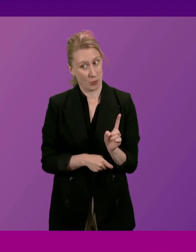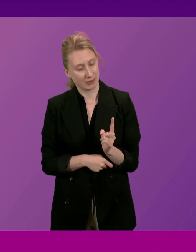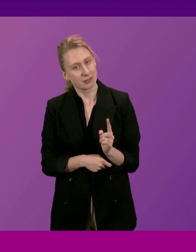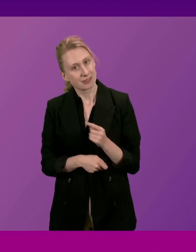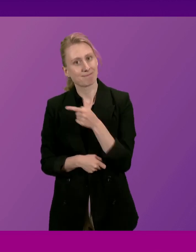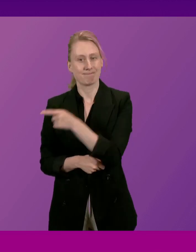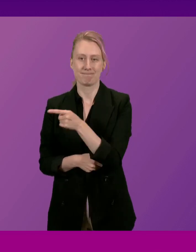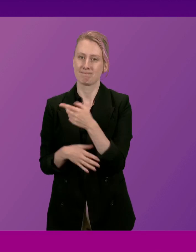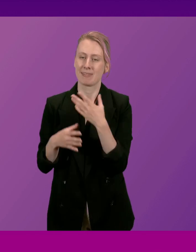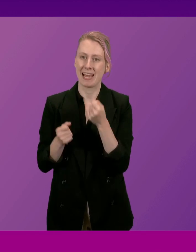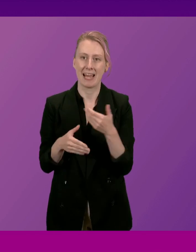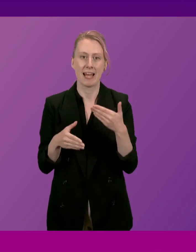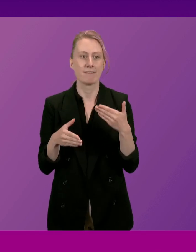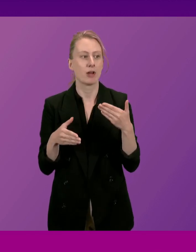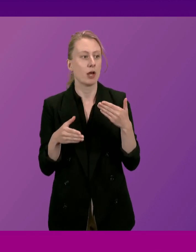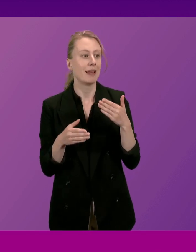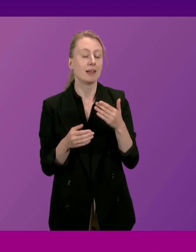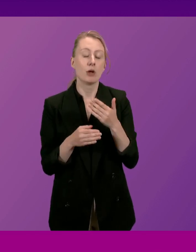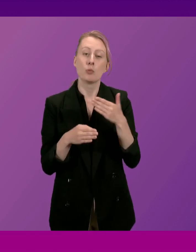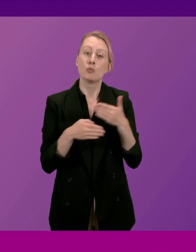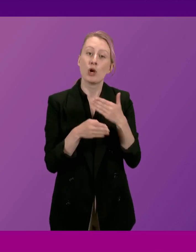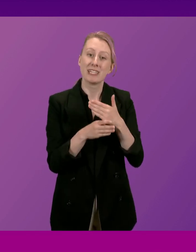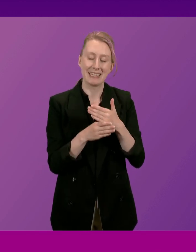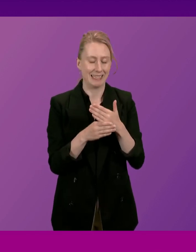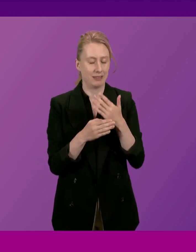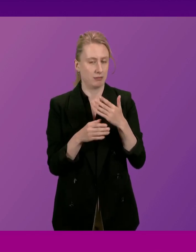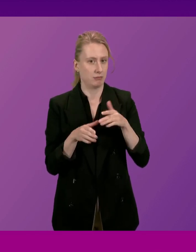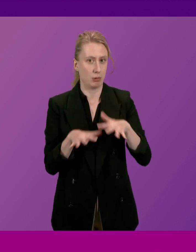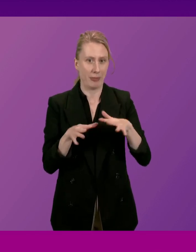a shrinking working-age population, which we need migration to boost.